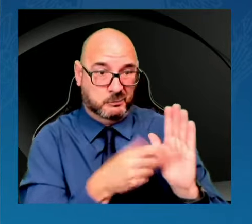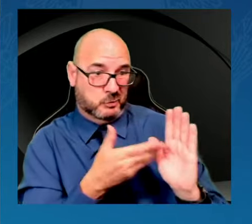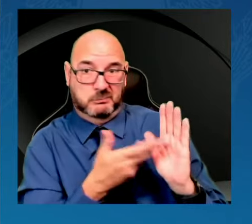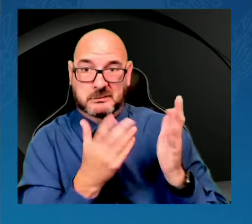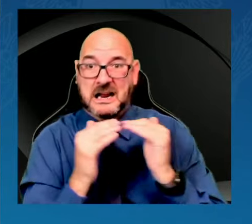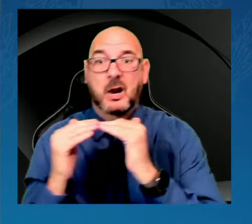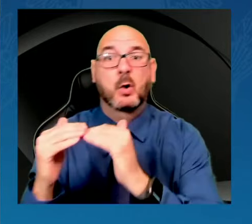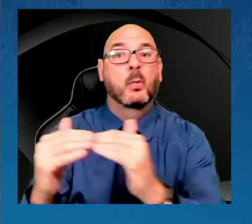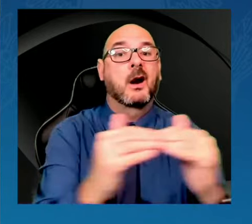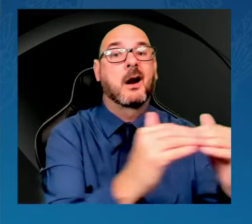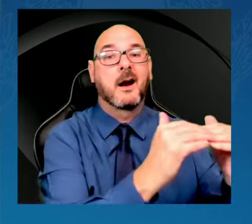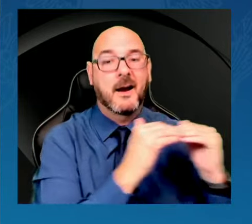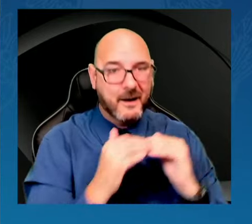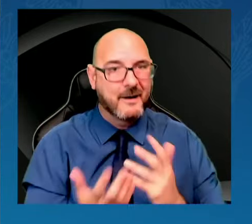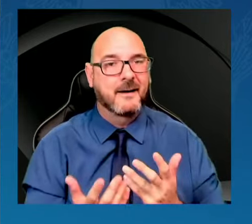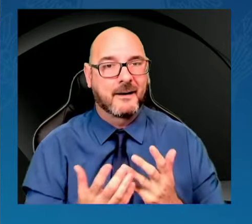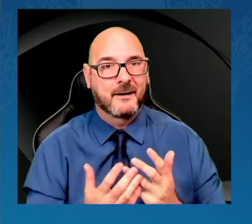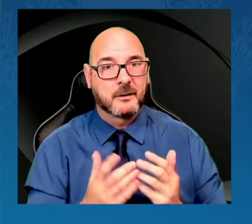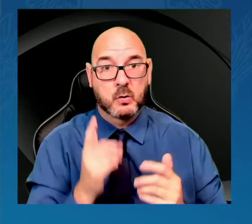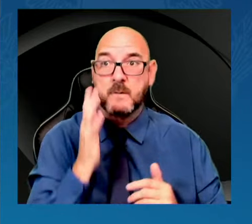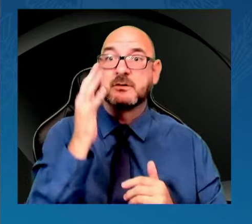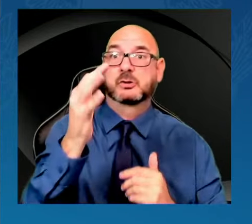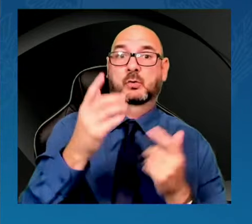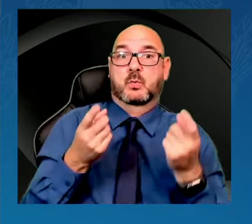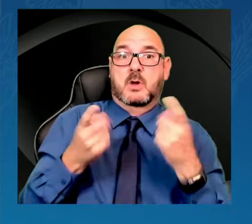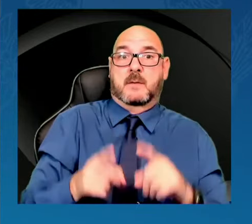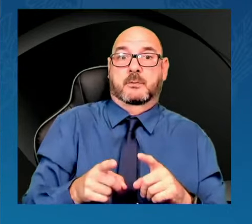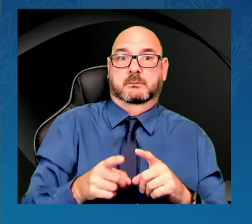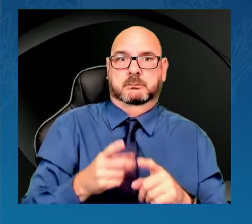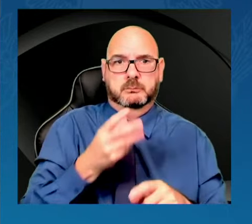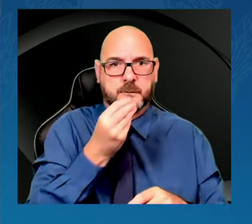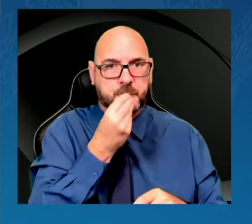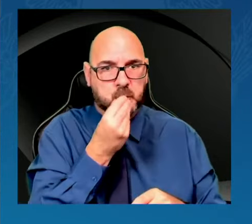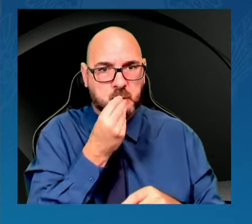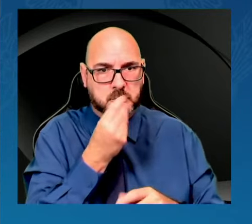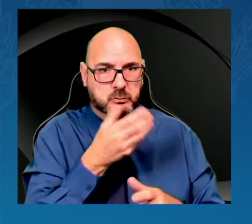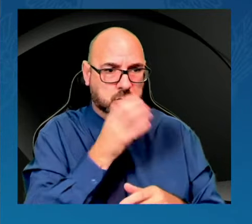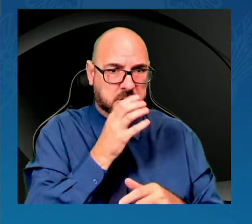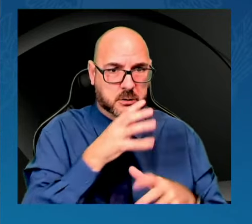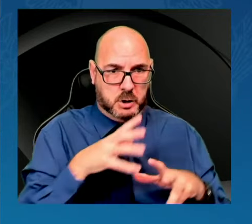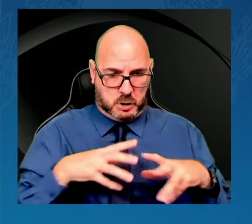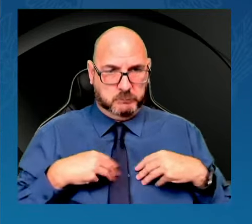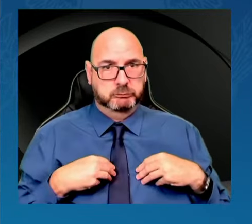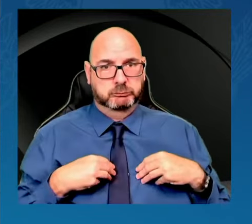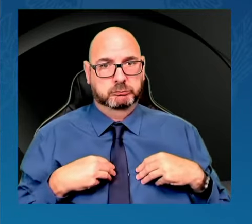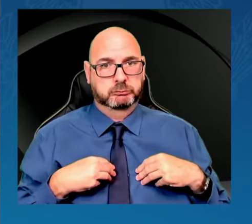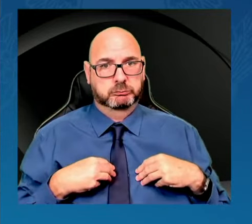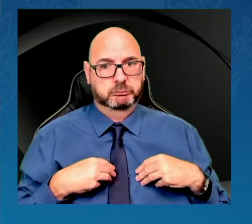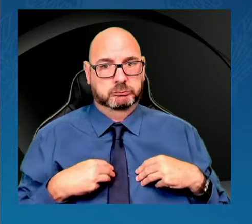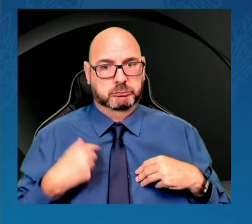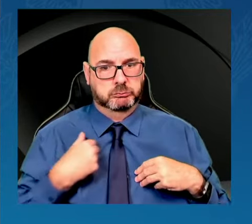is a homeowner who has the resources or has equity in their home to take something, take some money out,